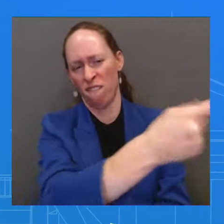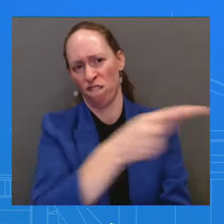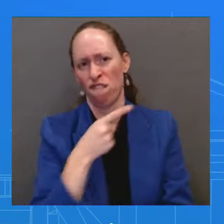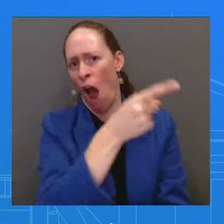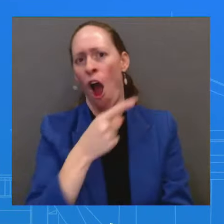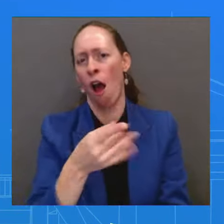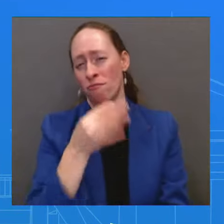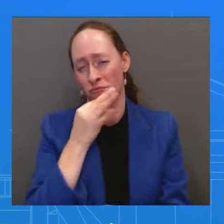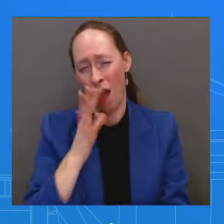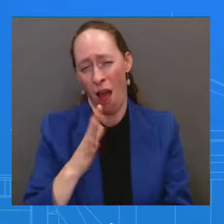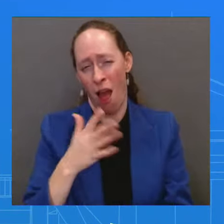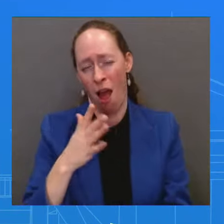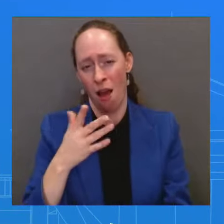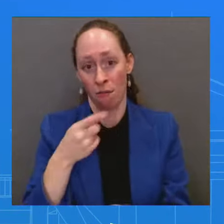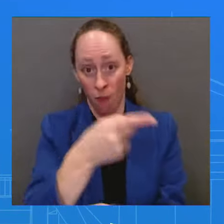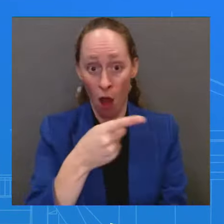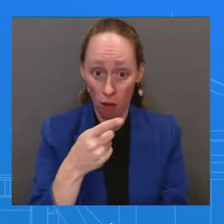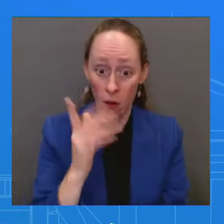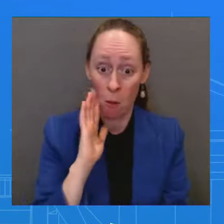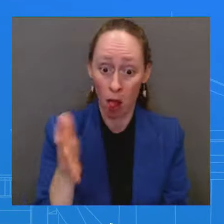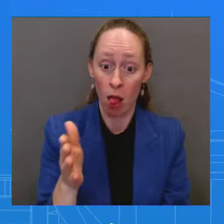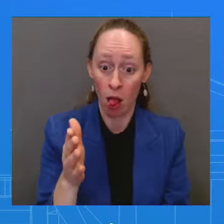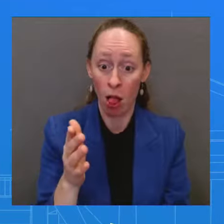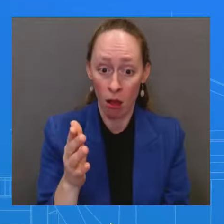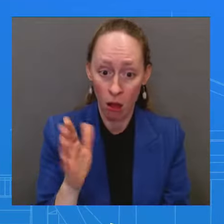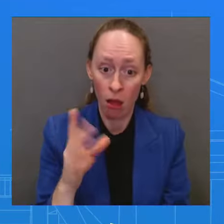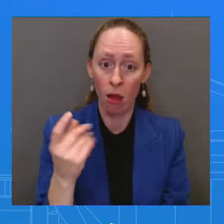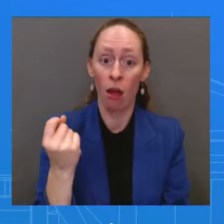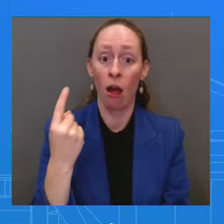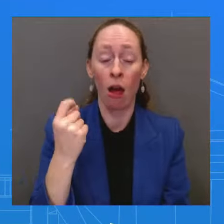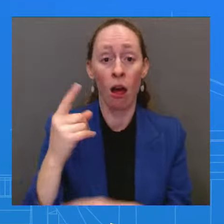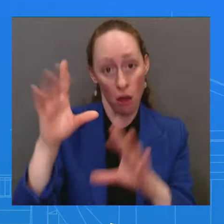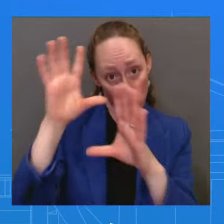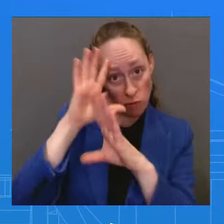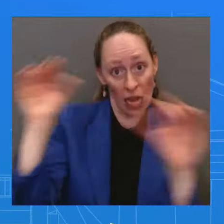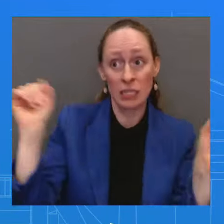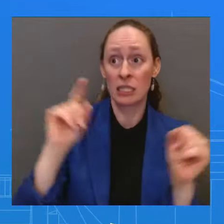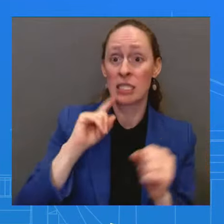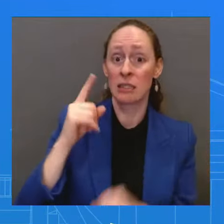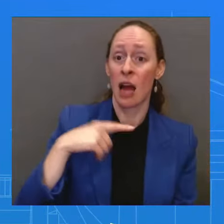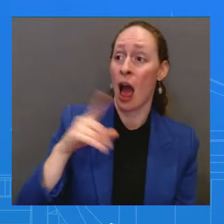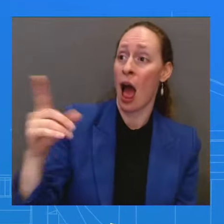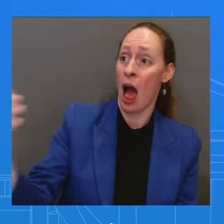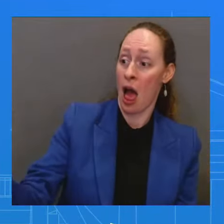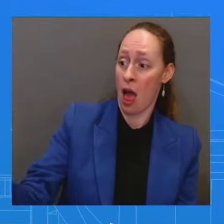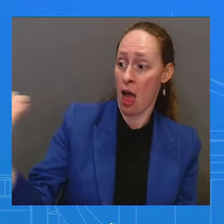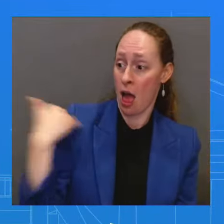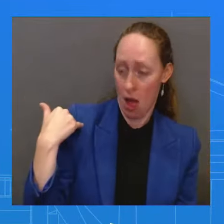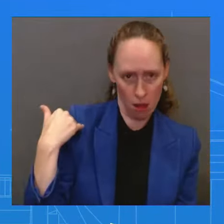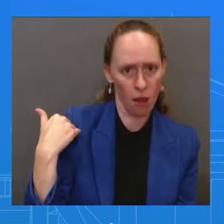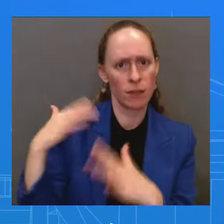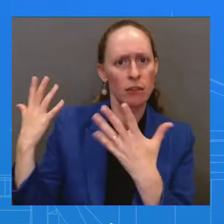Does it mean that some kind of solution for delivering ATACMS has been achieved?